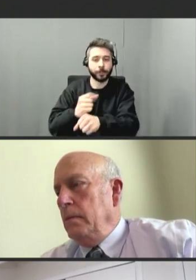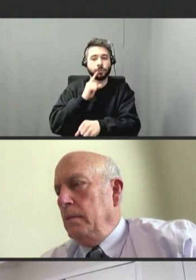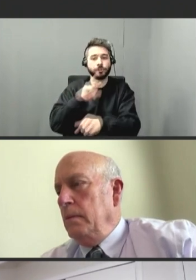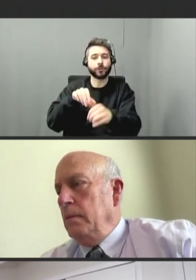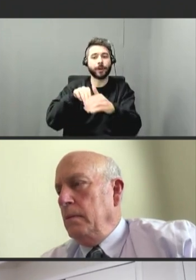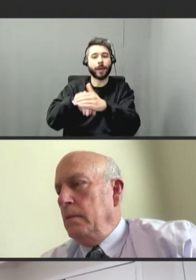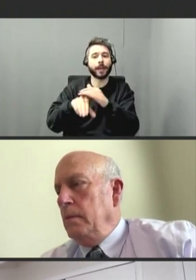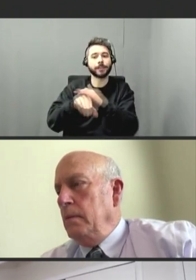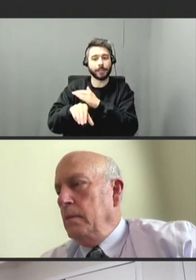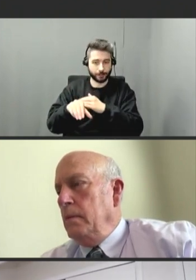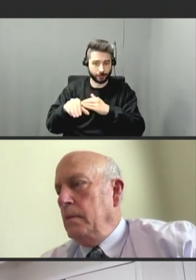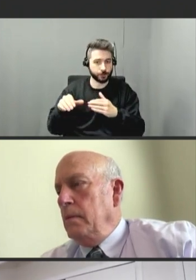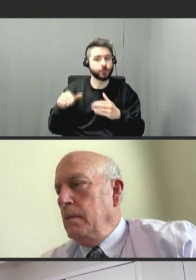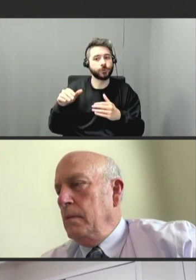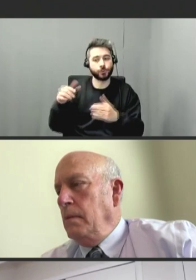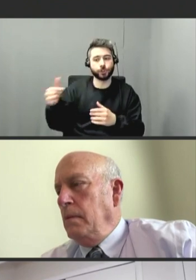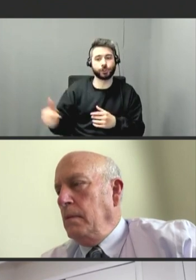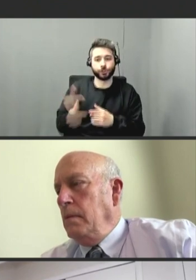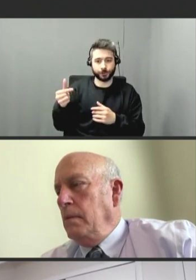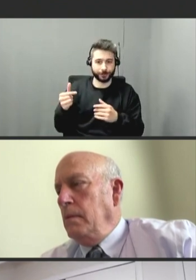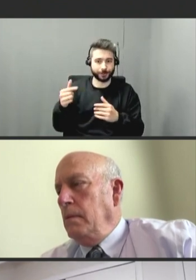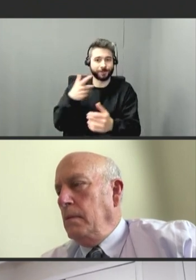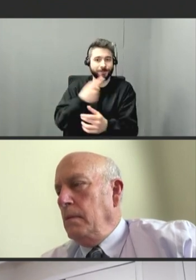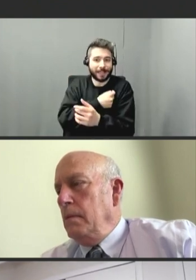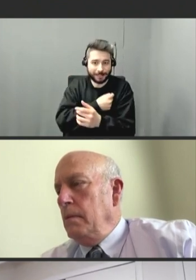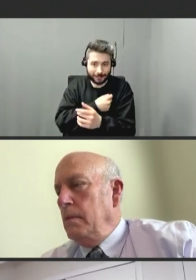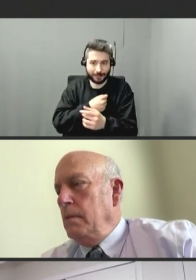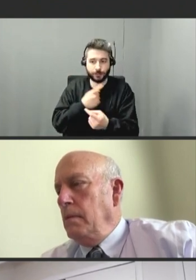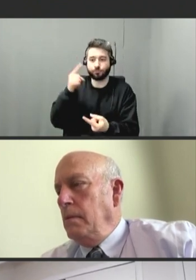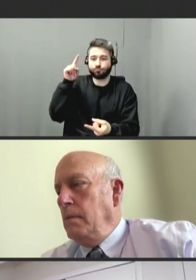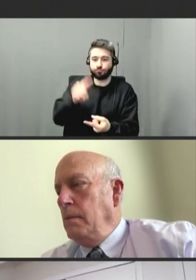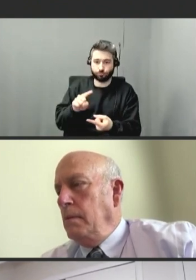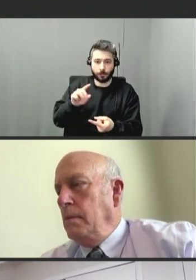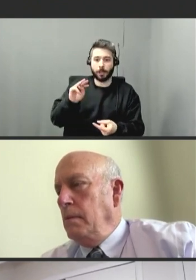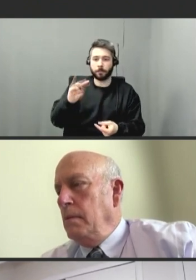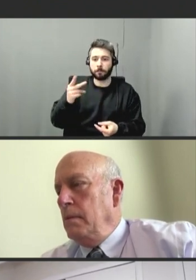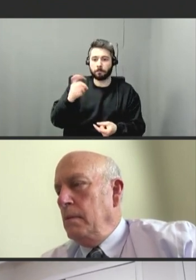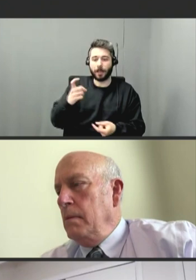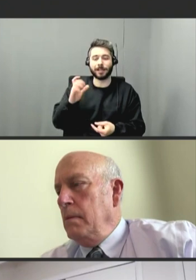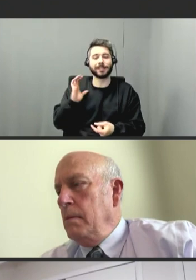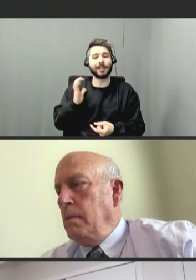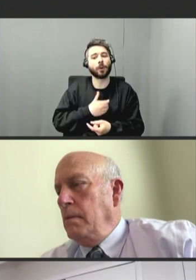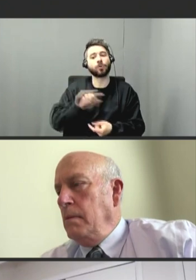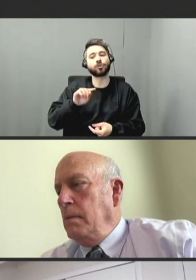vaccine to mitigate the risk of Mpox in our tribal community.